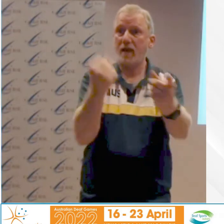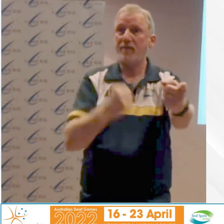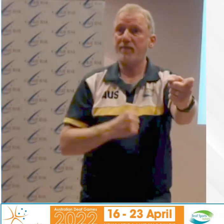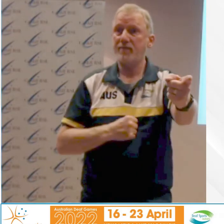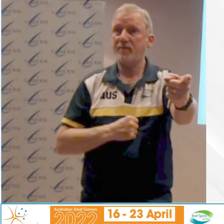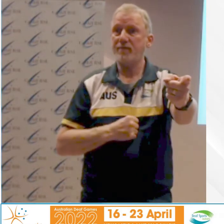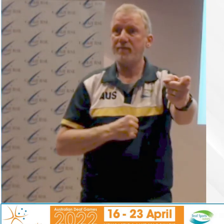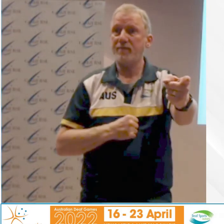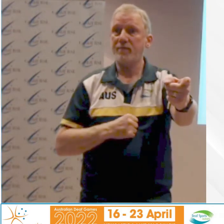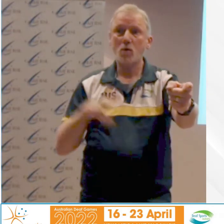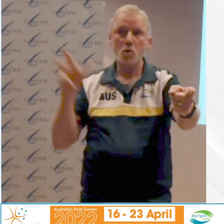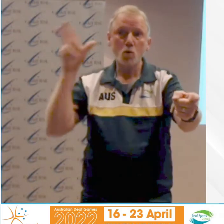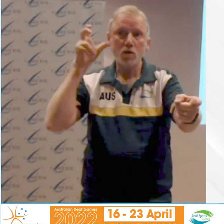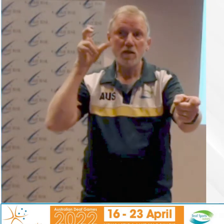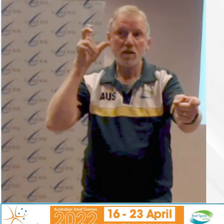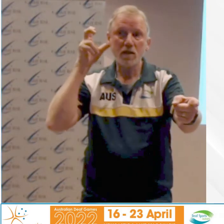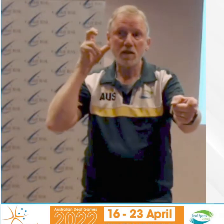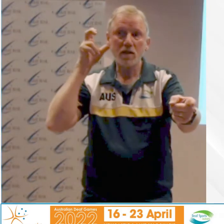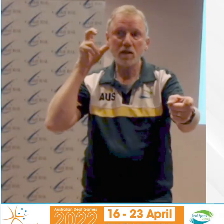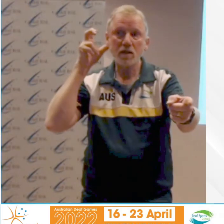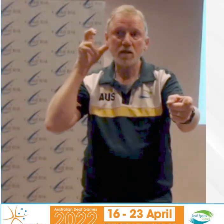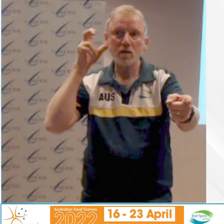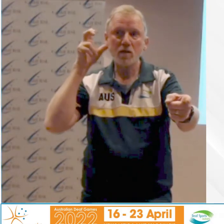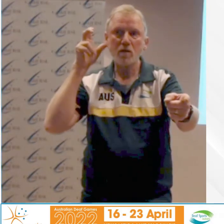so yes we have two interpreters here at the front are you able to hear them?